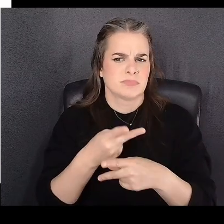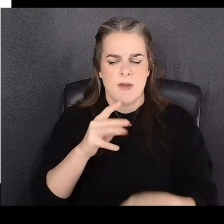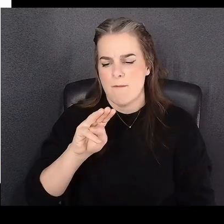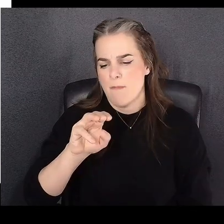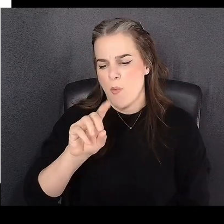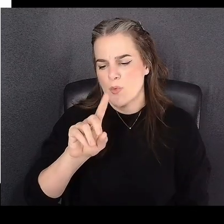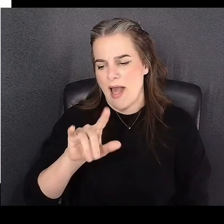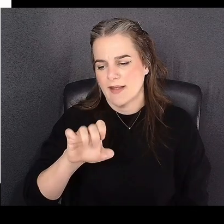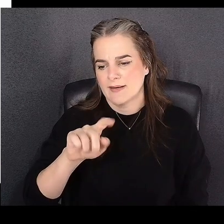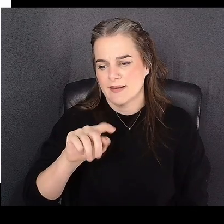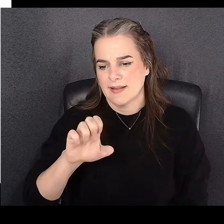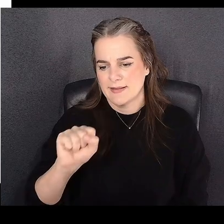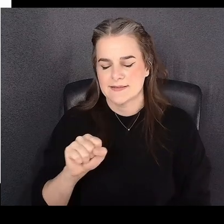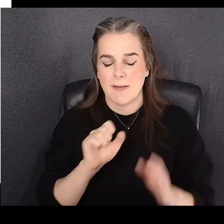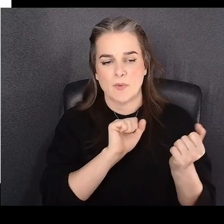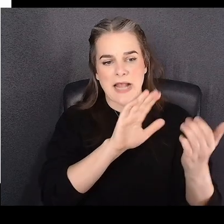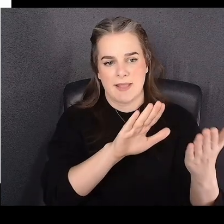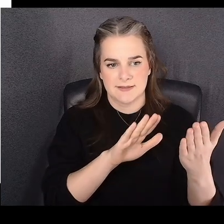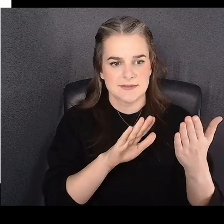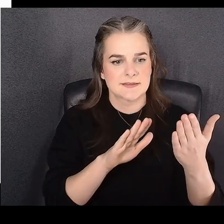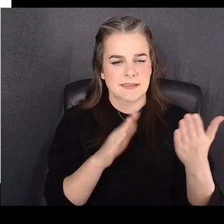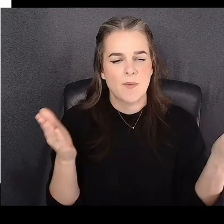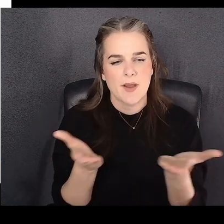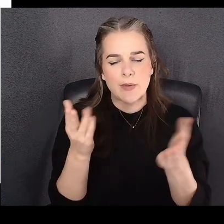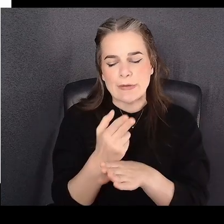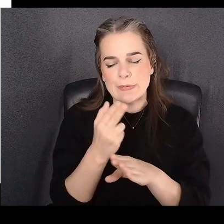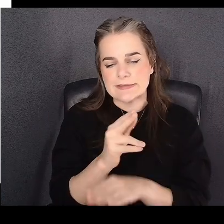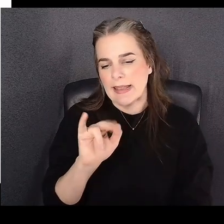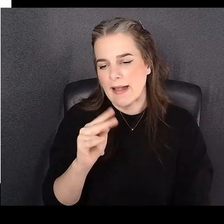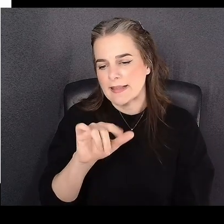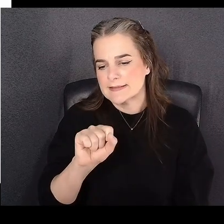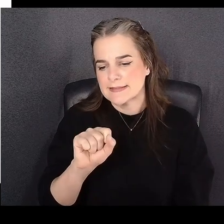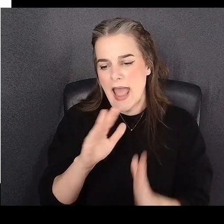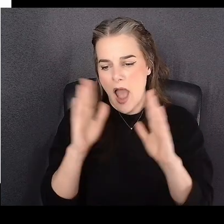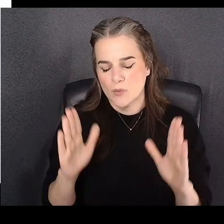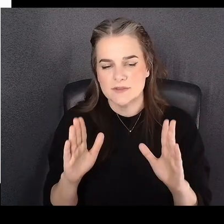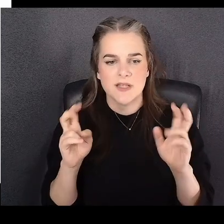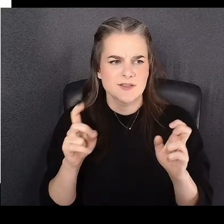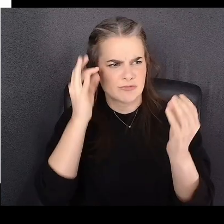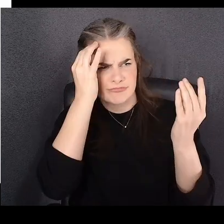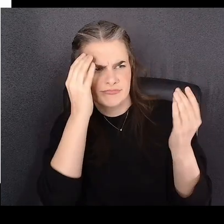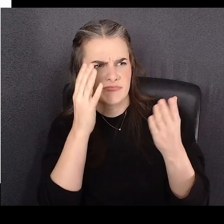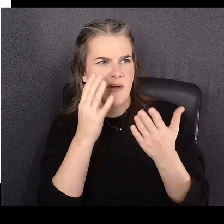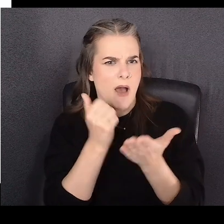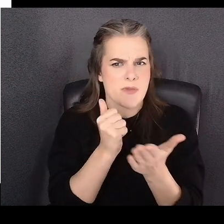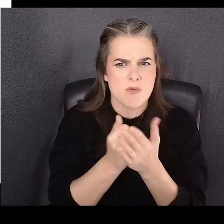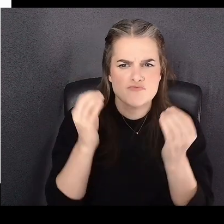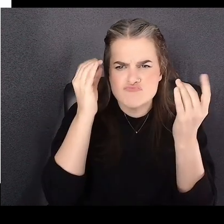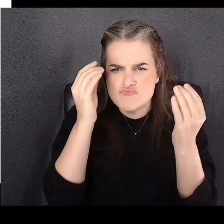but just an overarching, some ideas to get you thinking is-- so, when I think of what assistive technology could